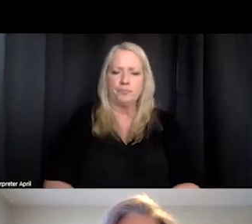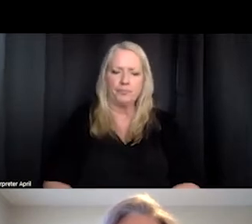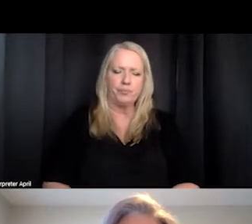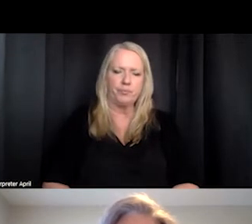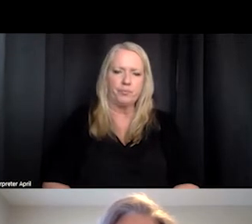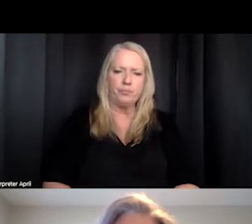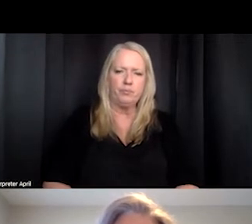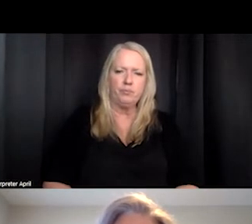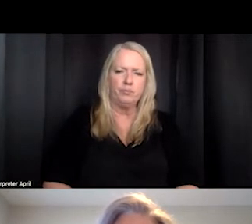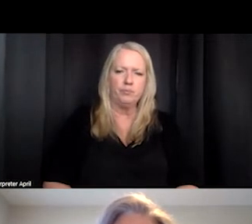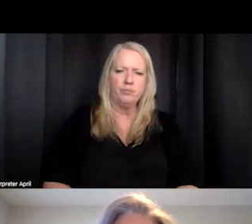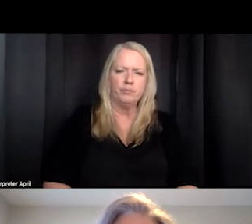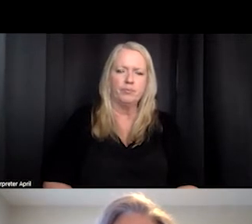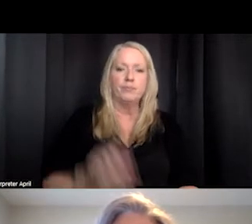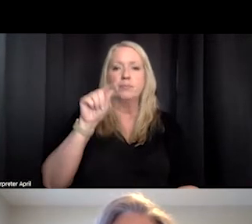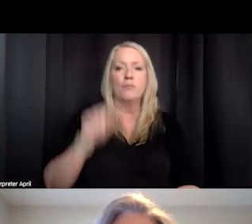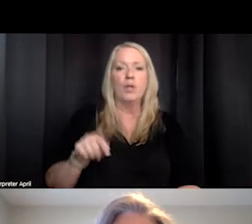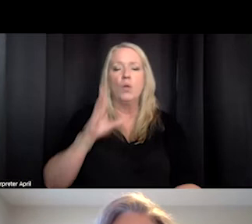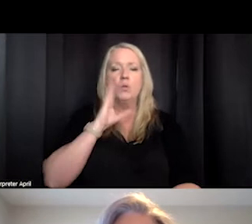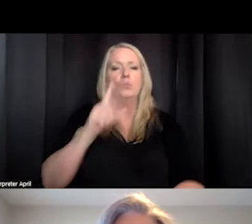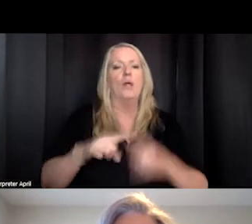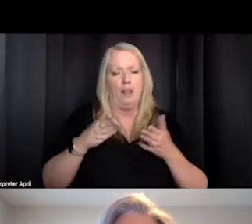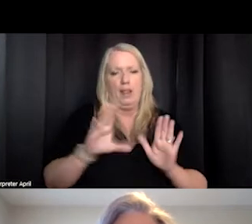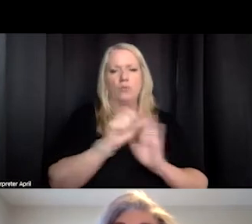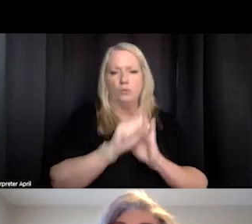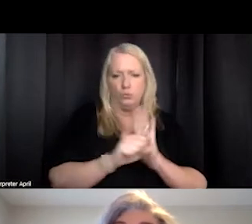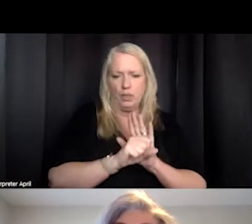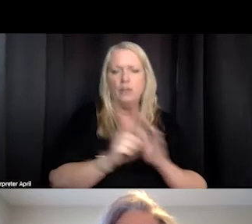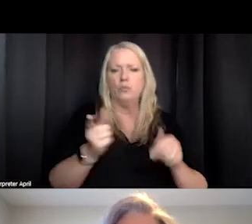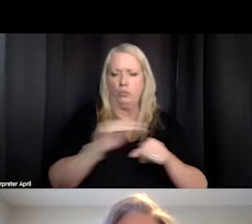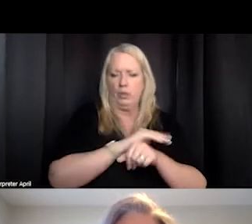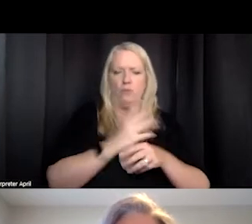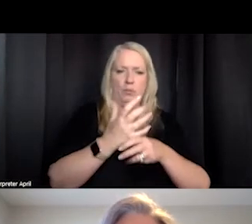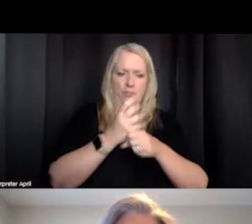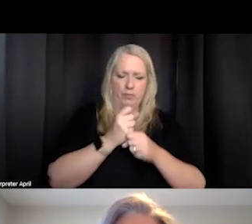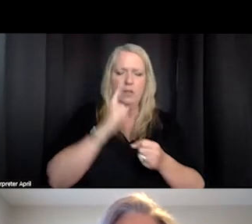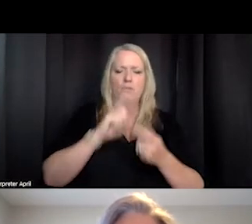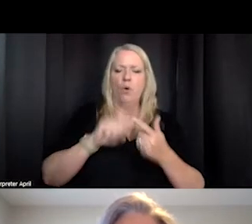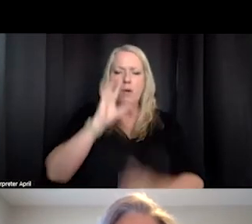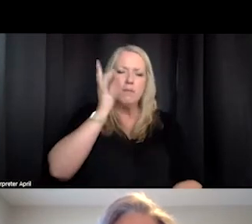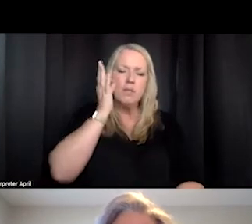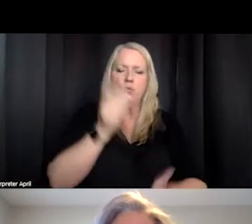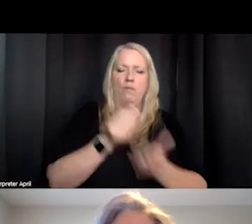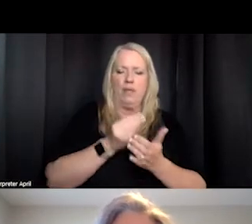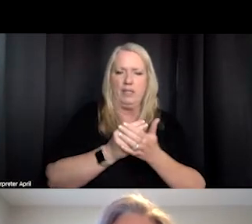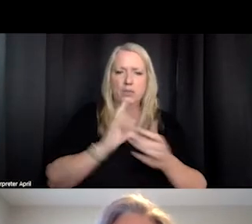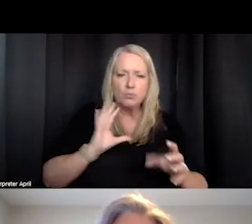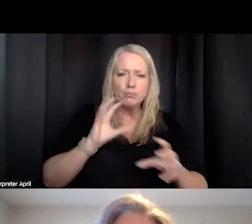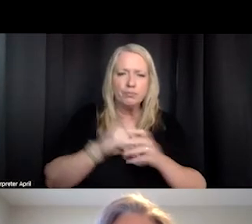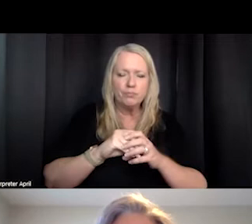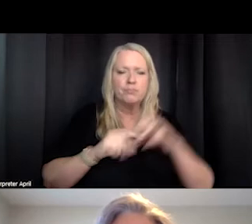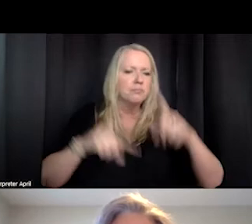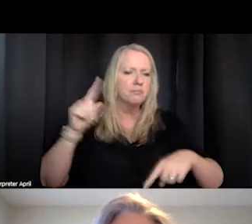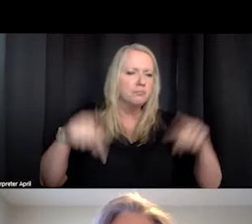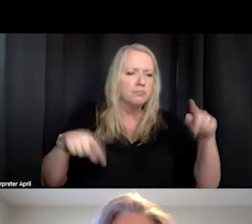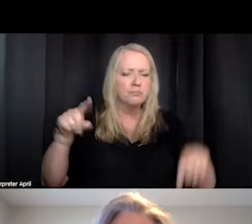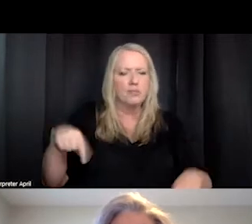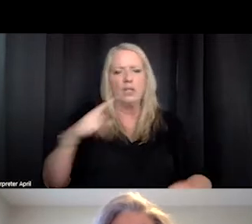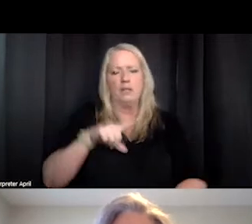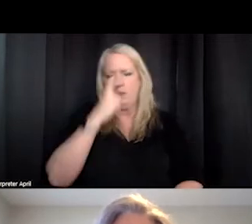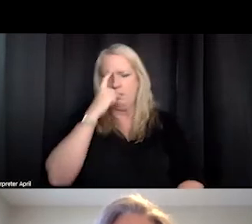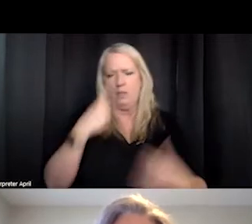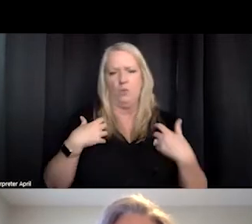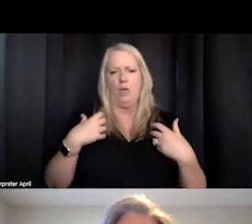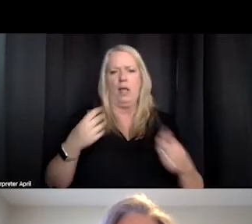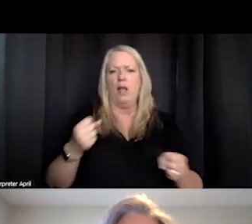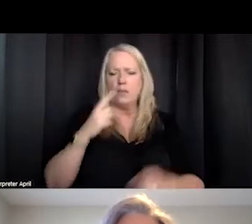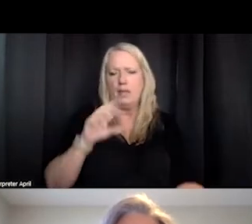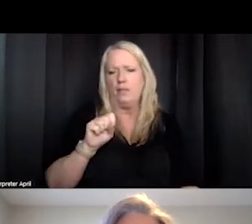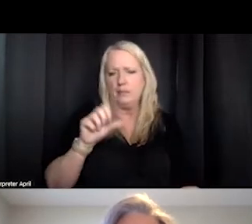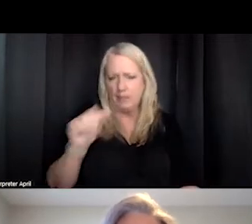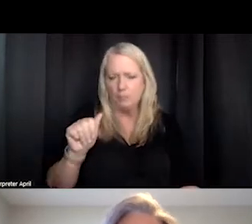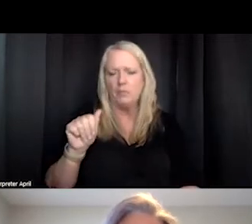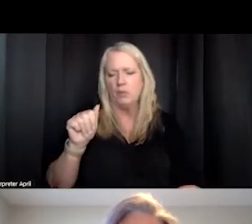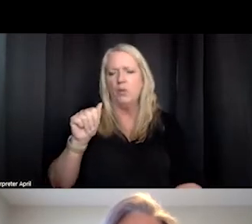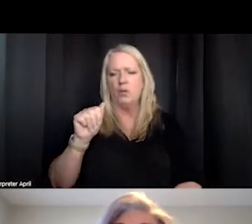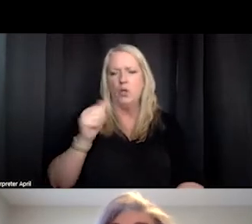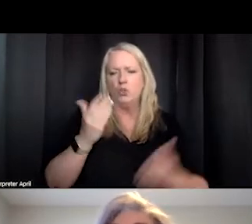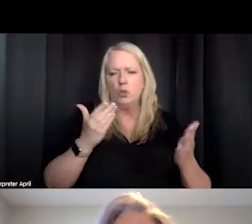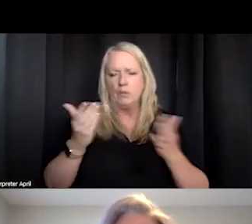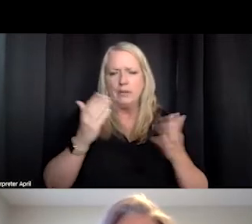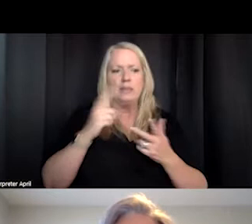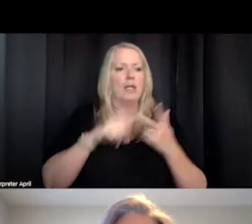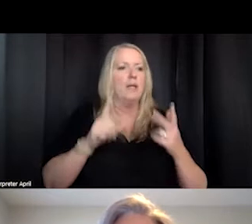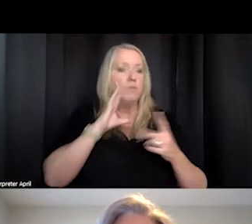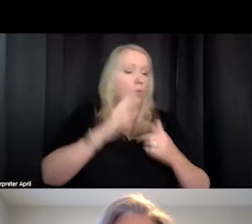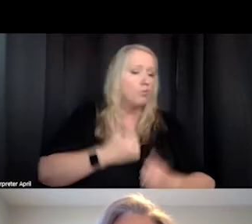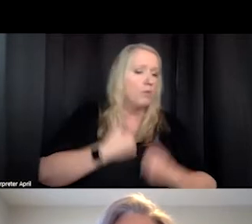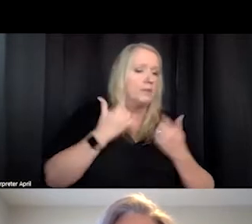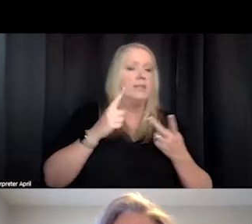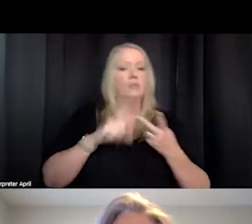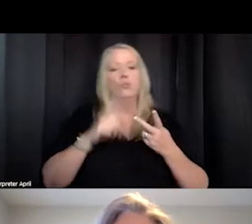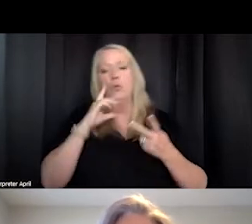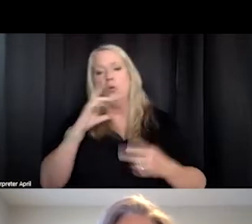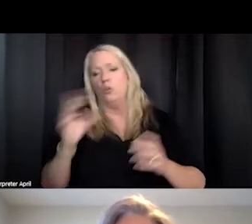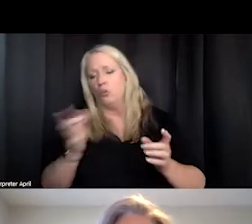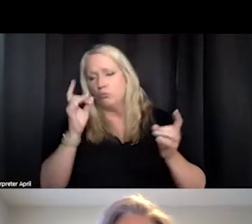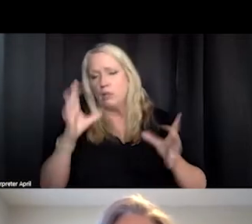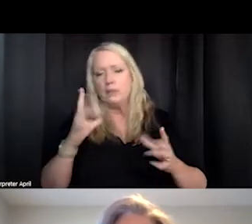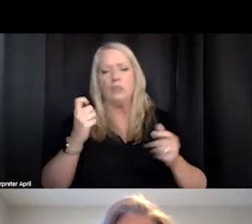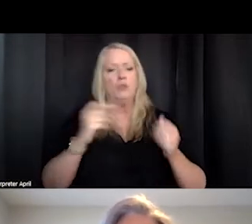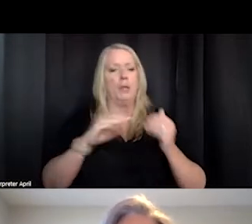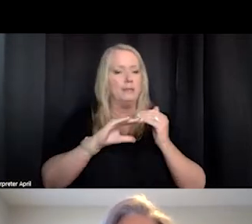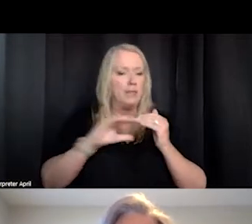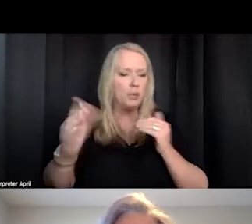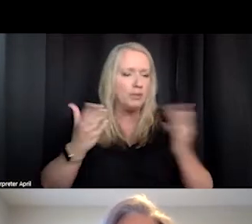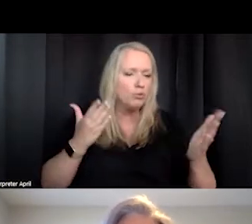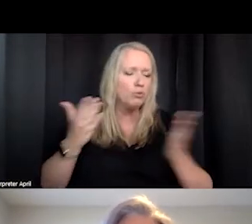AND THOSE LOU STATES TO, TO COVER AND RECEIVE FEDERAL FINANCIAL PARTICIPATION. AND, ONGOING